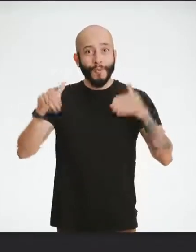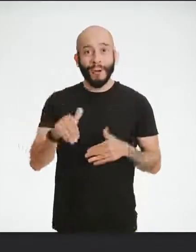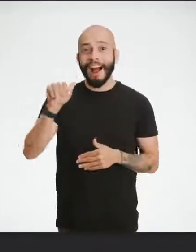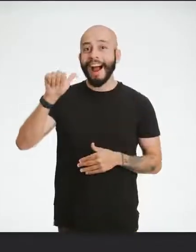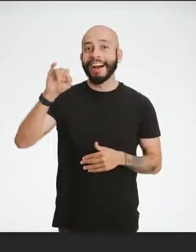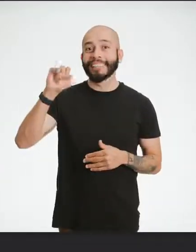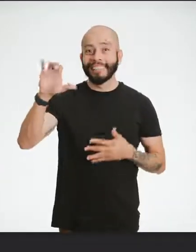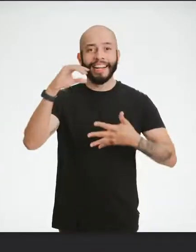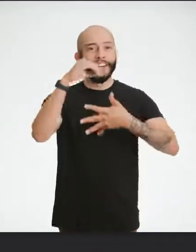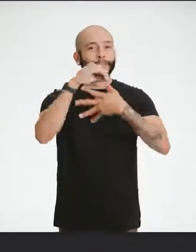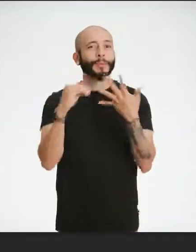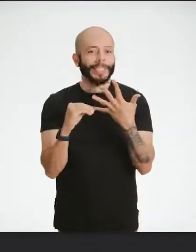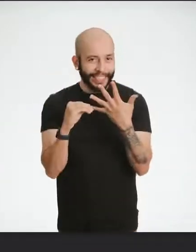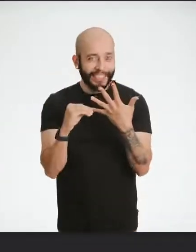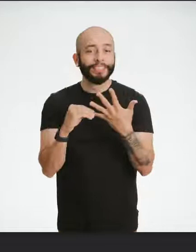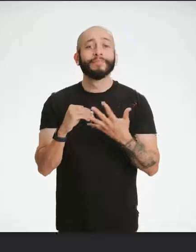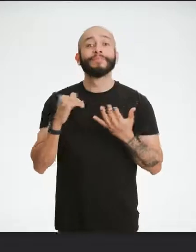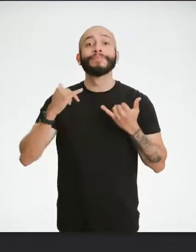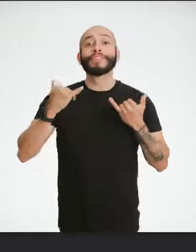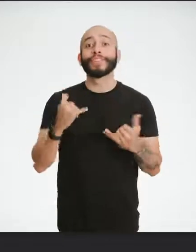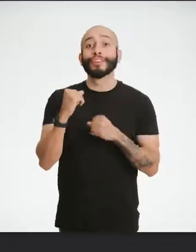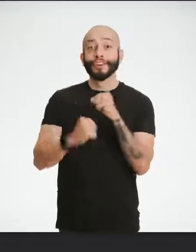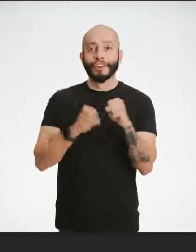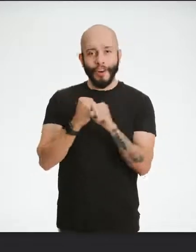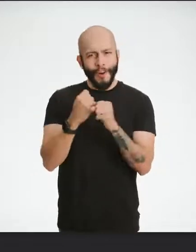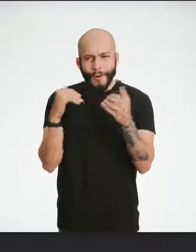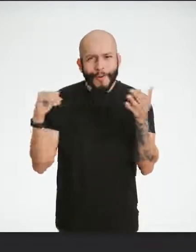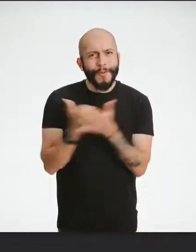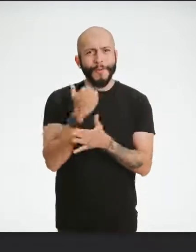Swift Concurrency also introduced async sequences.